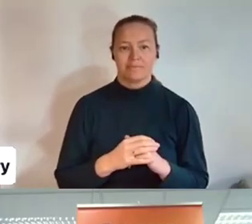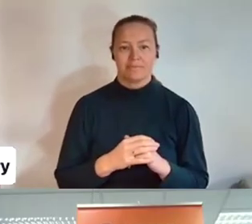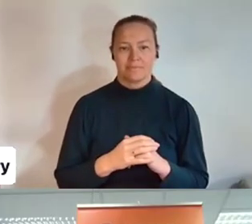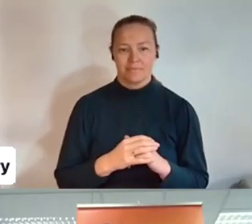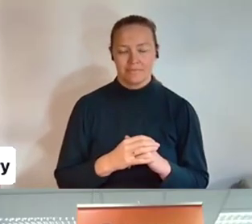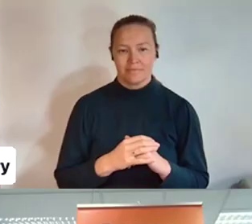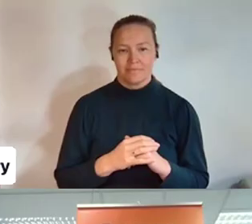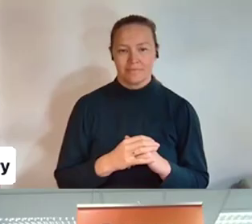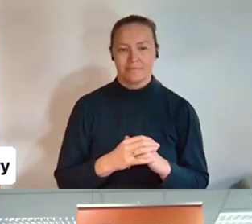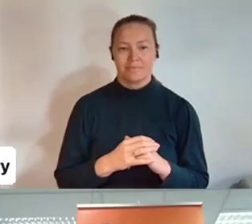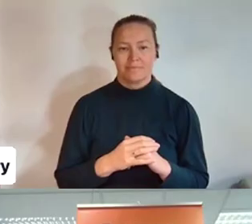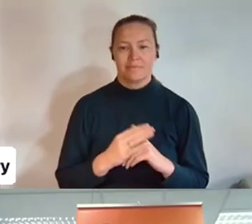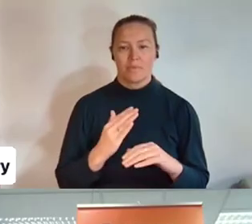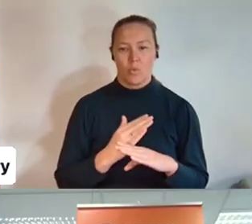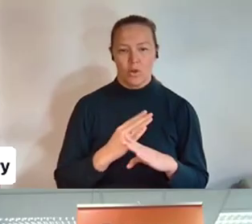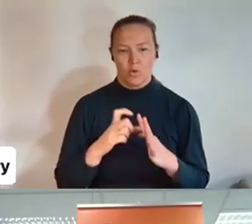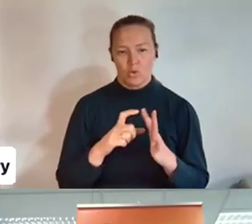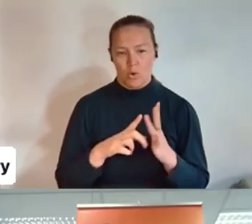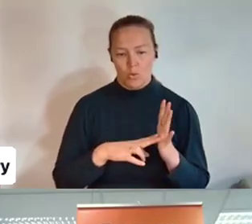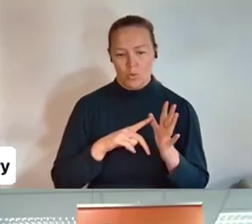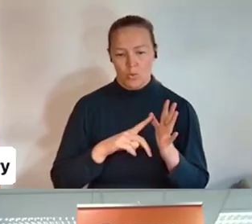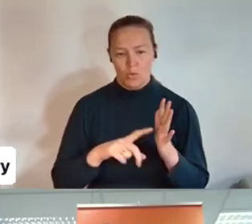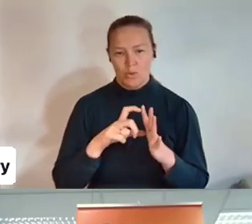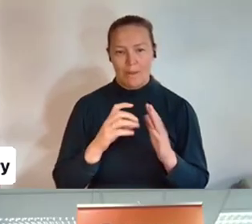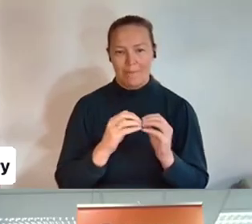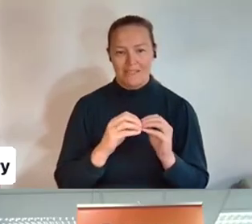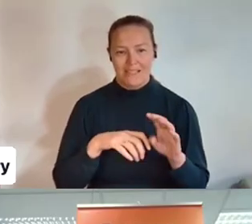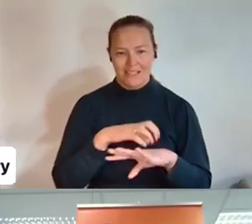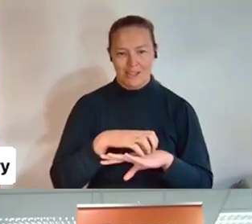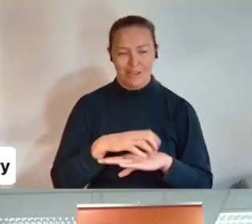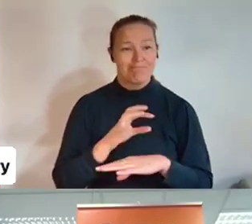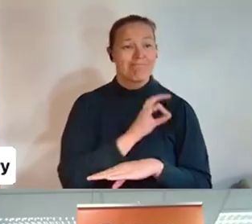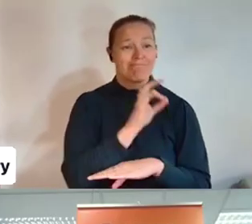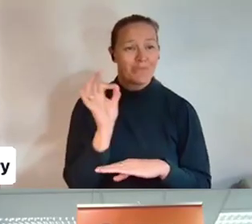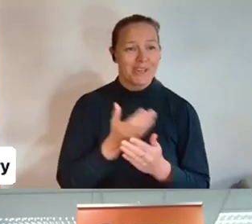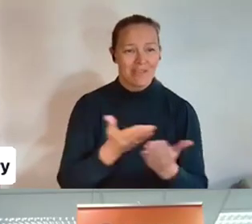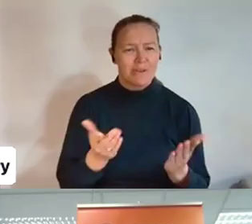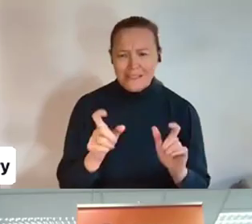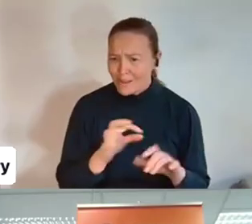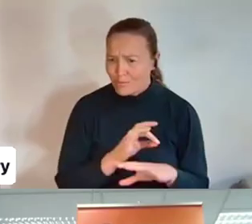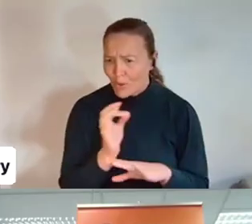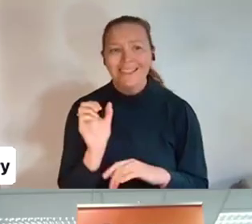Donald Beasley Institute ahau. Morning everyone, are we still morning? Yes, we're still morning.